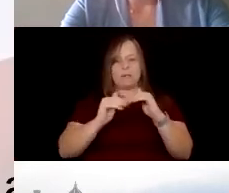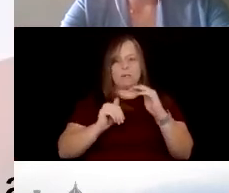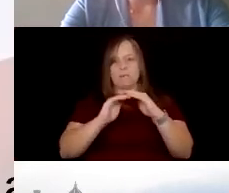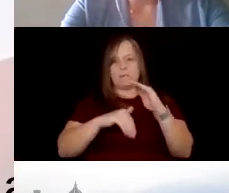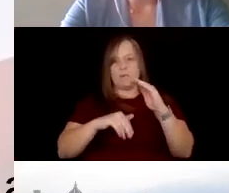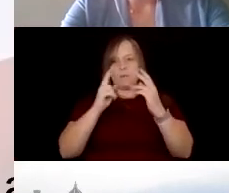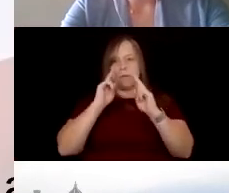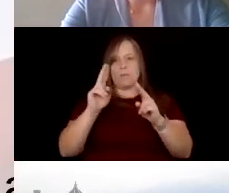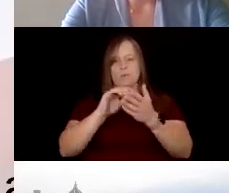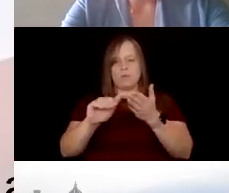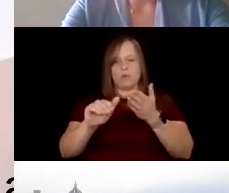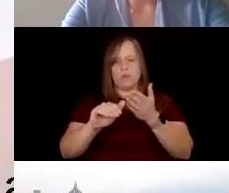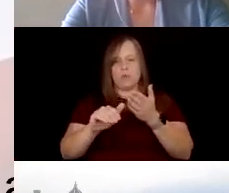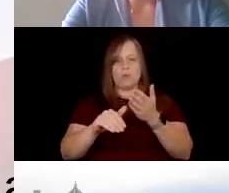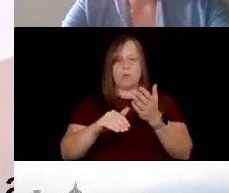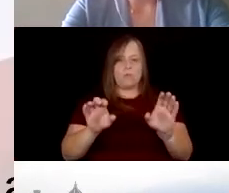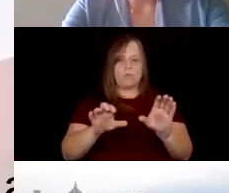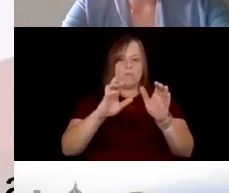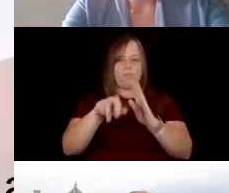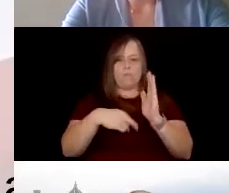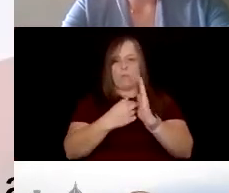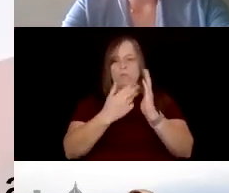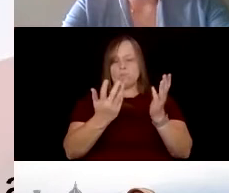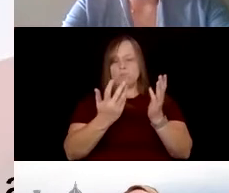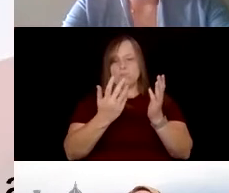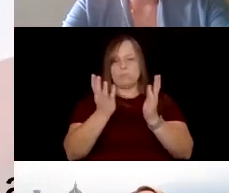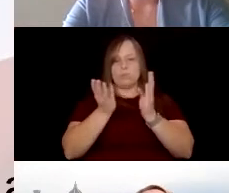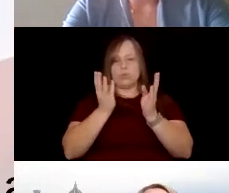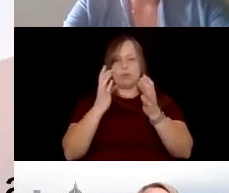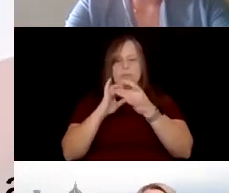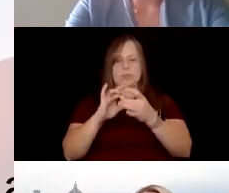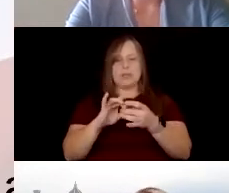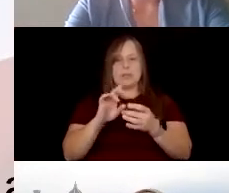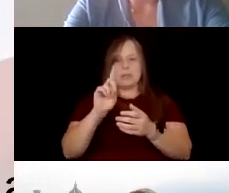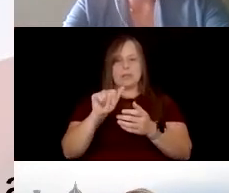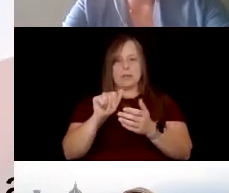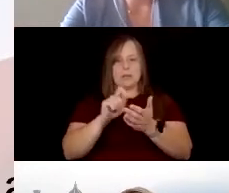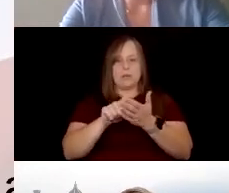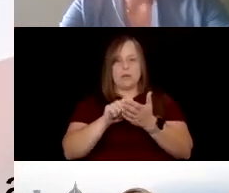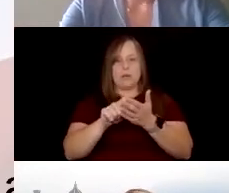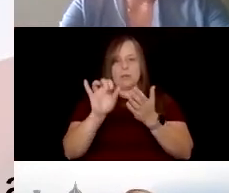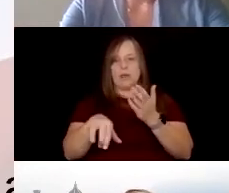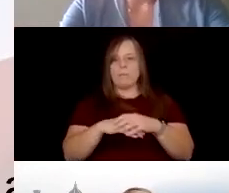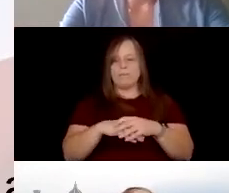And then, again, if applicable, if you have a service-connected disability rating, you include that.